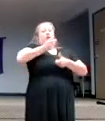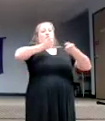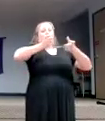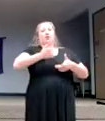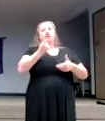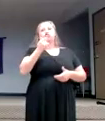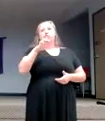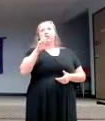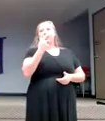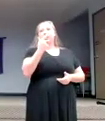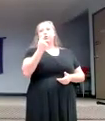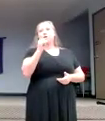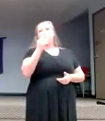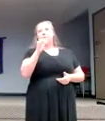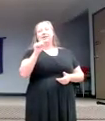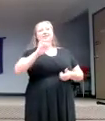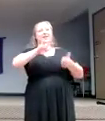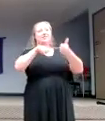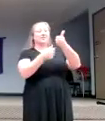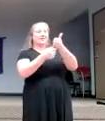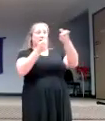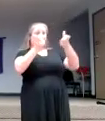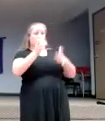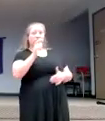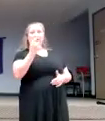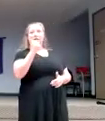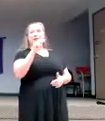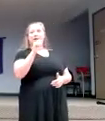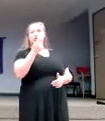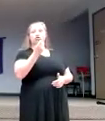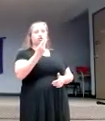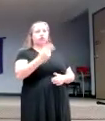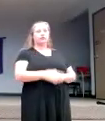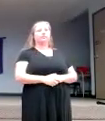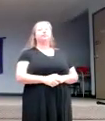in the corner, as well as Assistant General Manager Ganesh Krishnamurthy, the Director